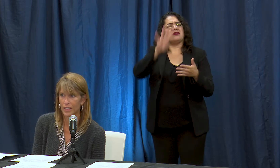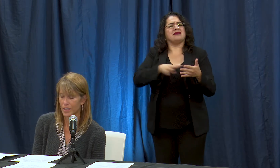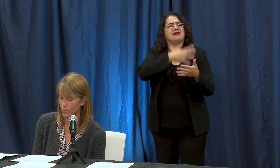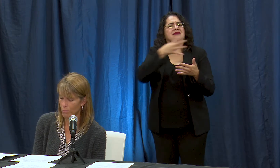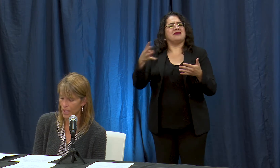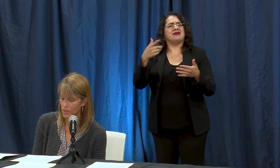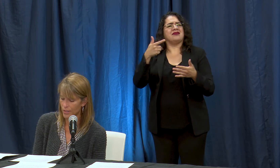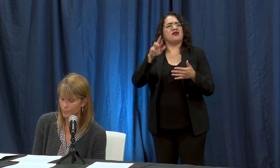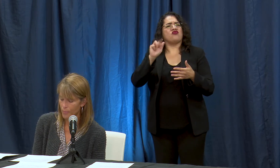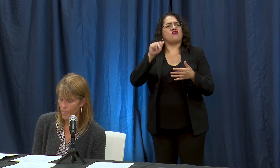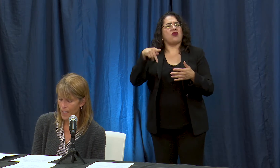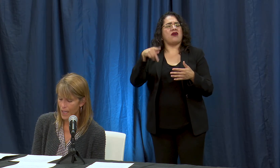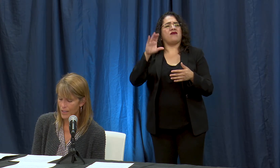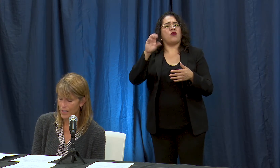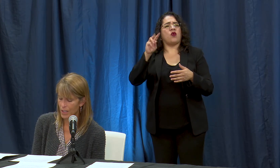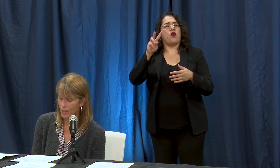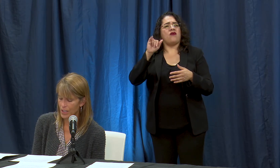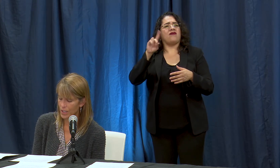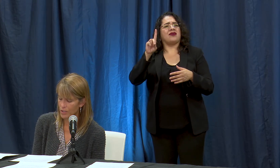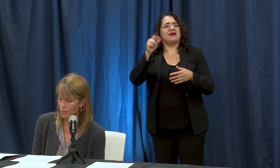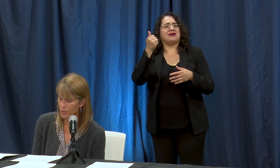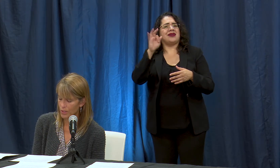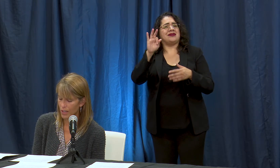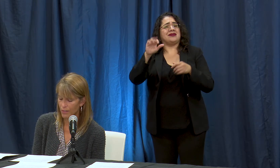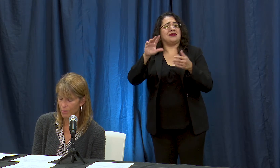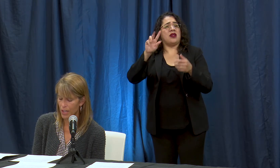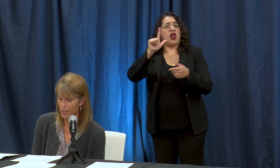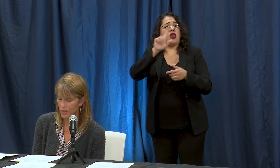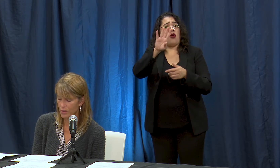web page. The city will continue to work with all of our partners to ensure